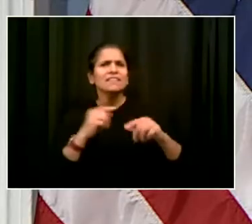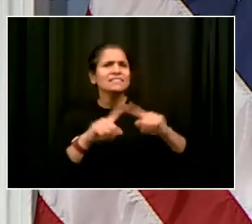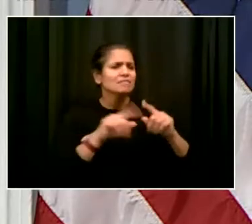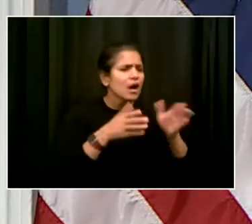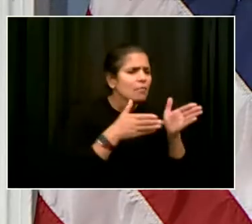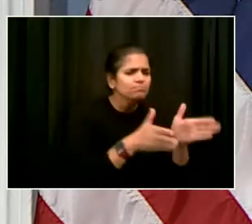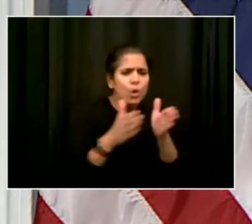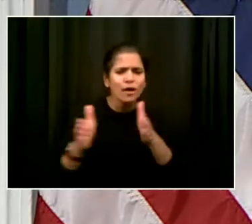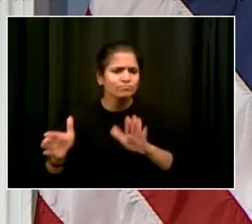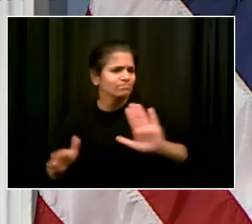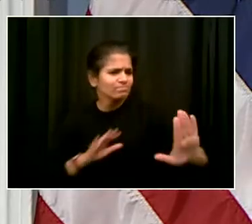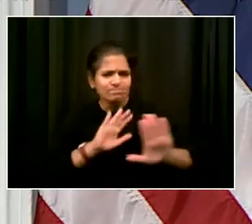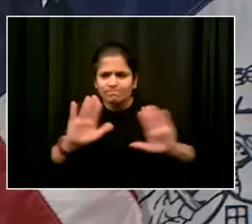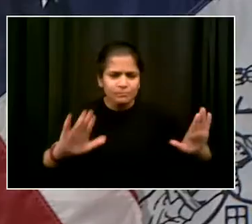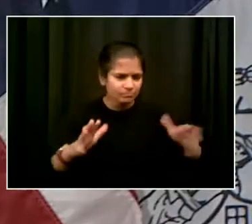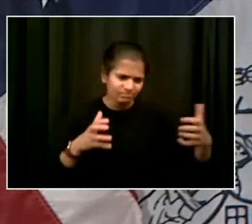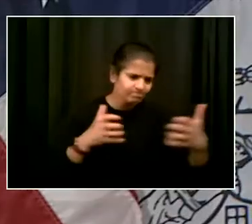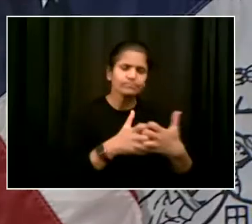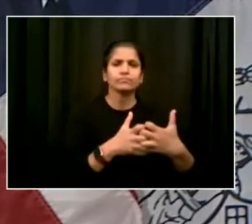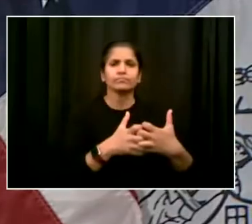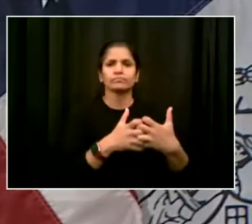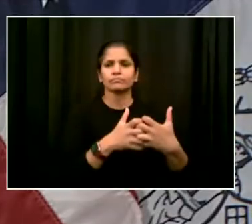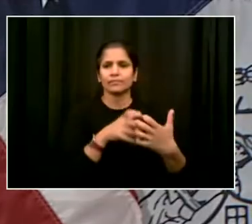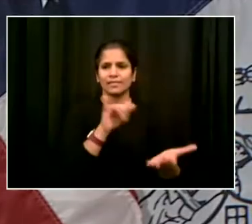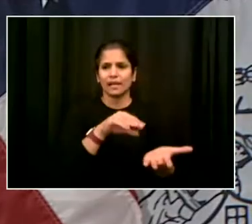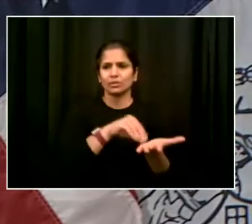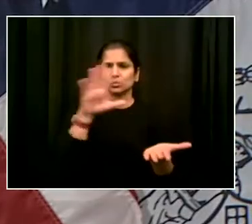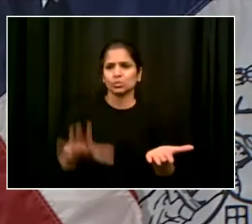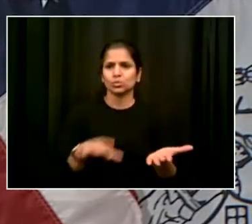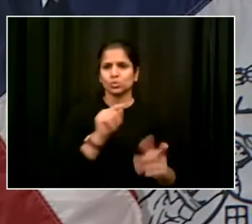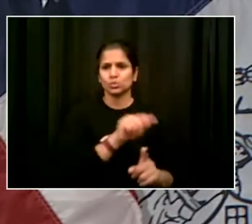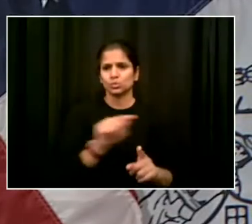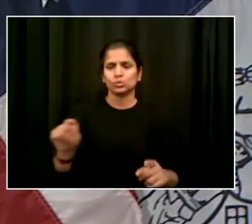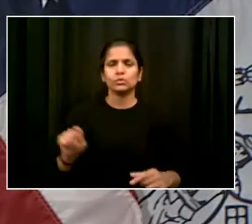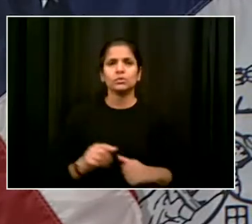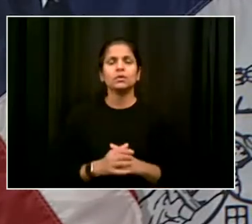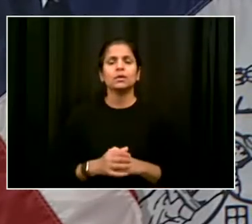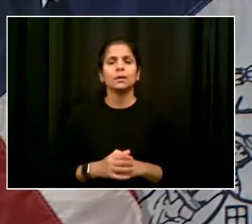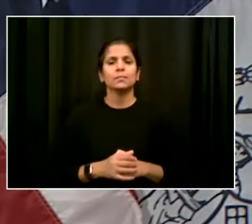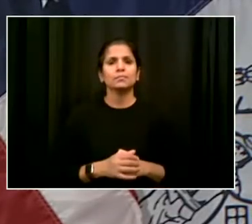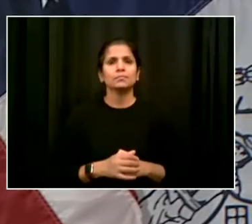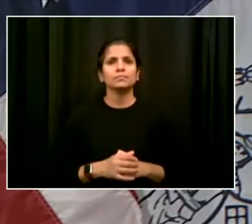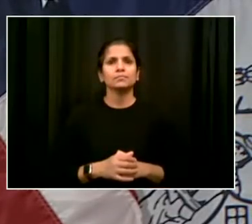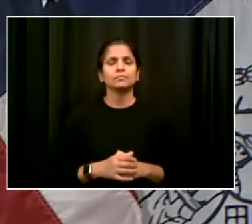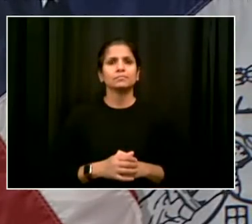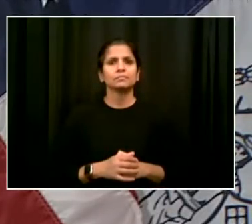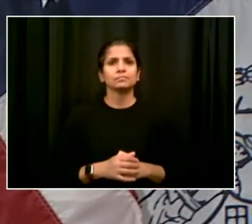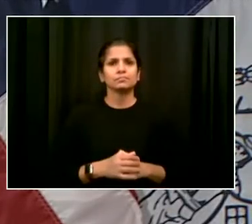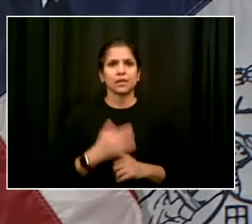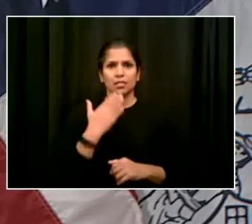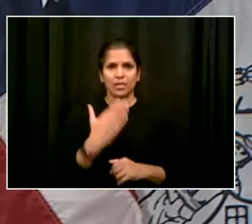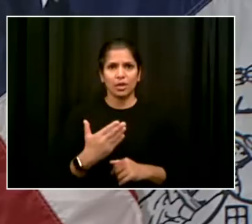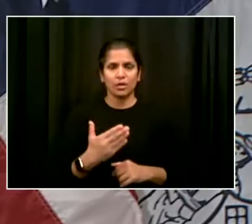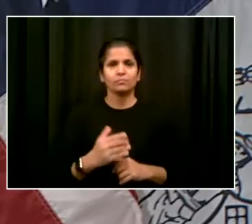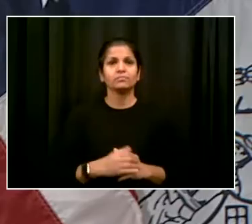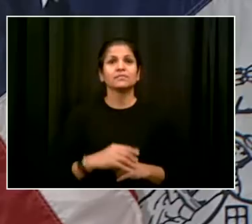TALKING ABOUT ONE OR THE OTHER, WE ARE TALKING ABOUT ALL OF IT BECAUSE ALLL OF HER R CHILDREN ARE GOING TO NEED AS MUCH AS WE CAN POSSIBLY GIVE TO THEM.